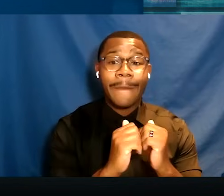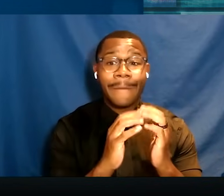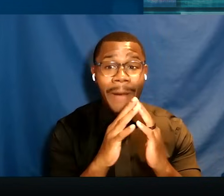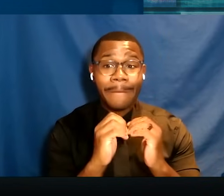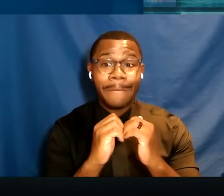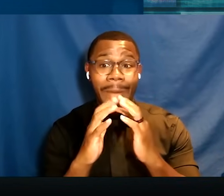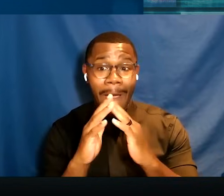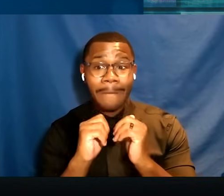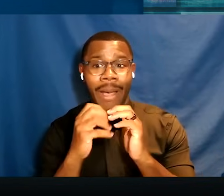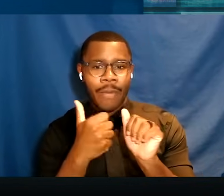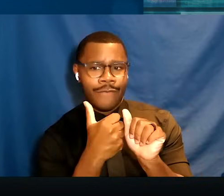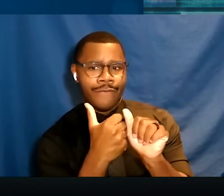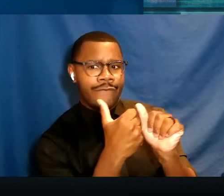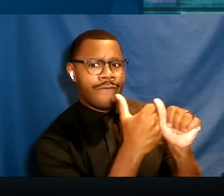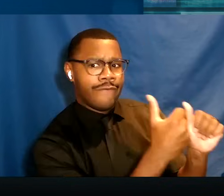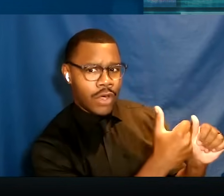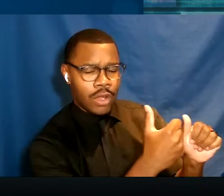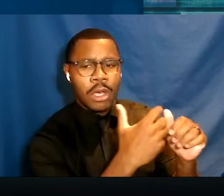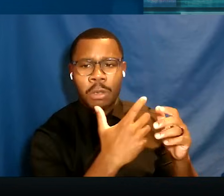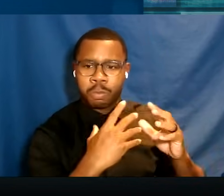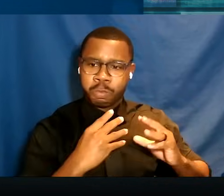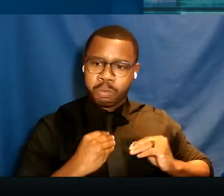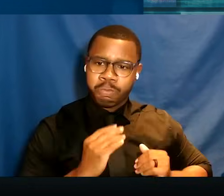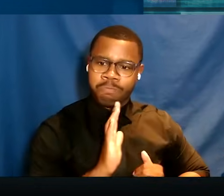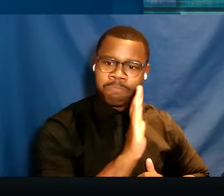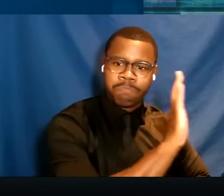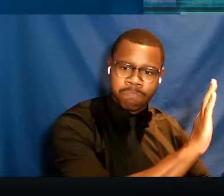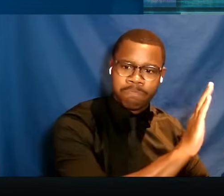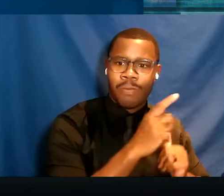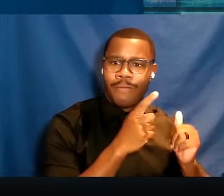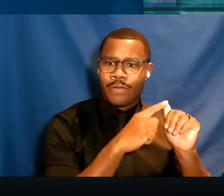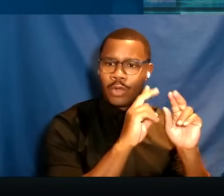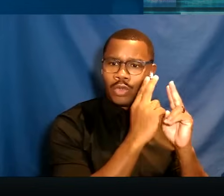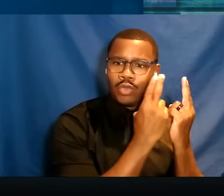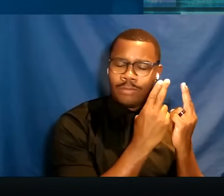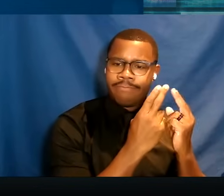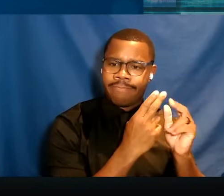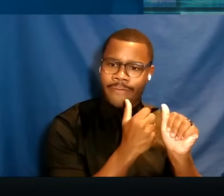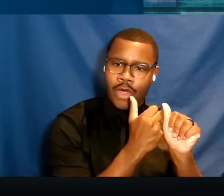that certainly that I can remember, probably that you can remember. In this cycle, we forced the industry